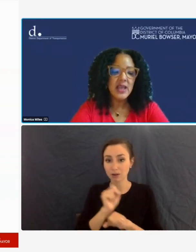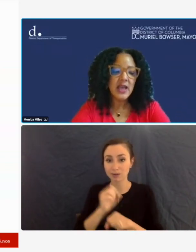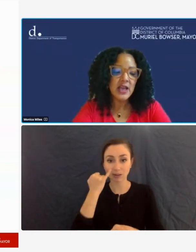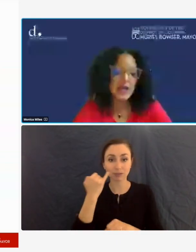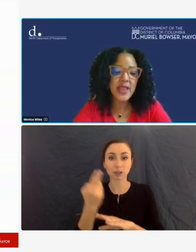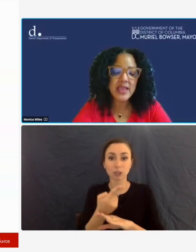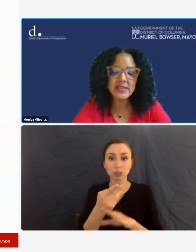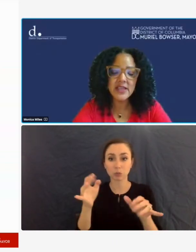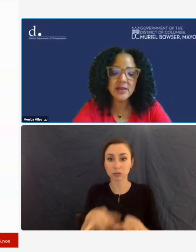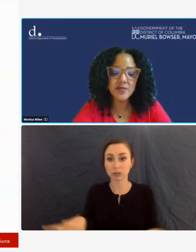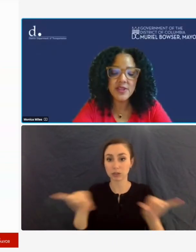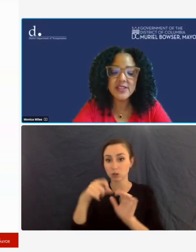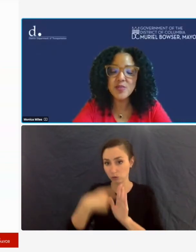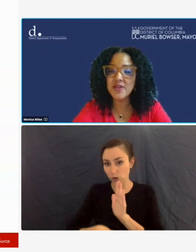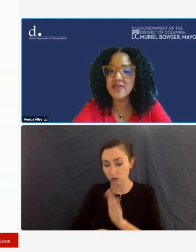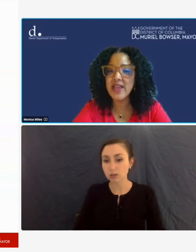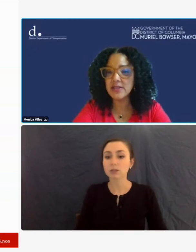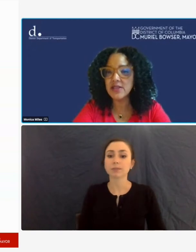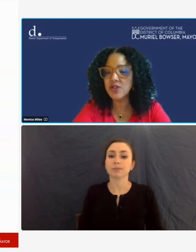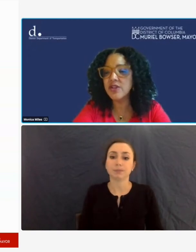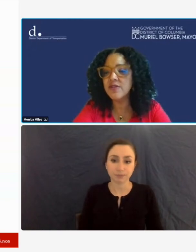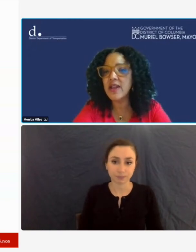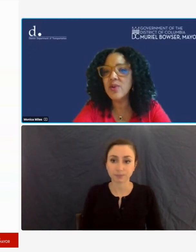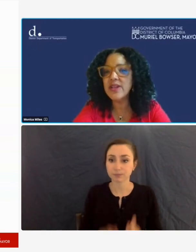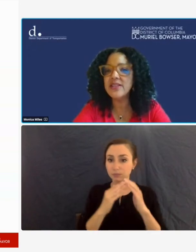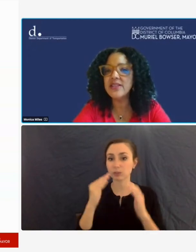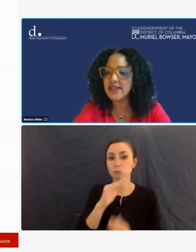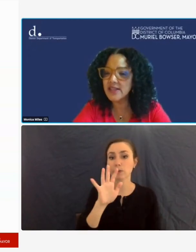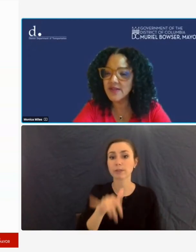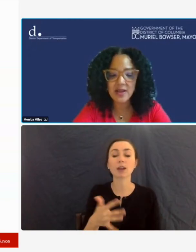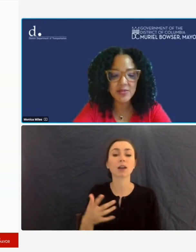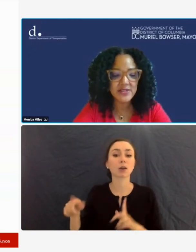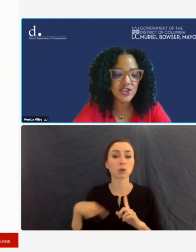um and um it's more than that so when you're evaluating the executive compensation you're